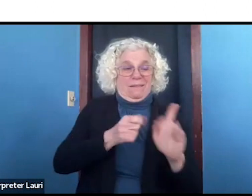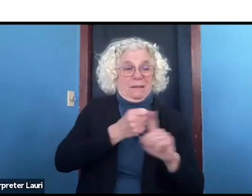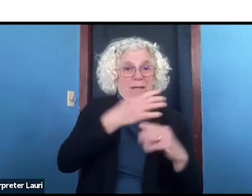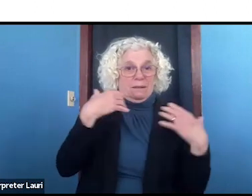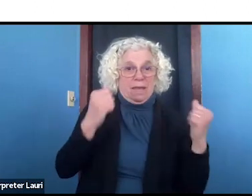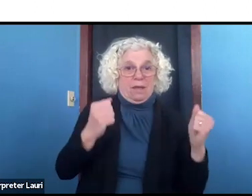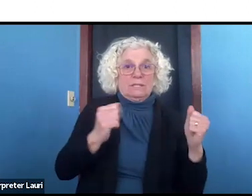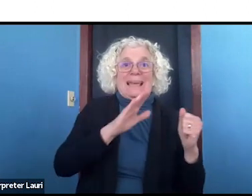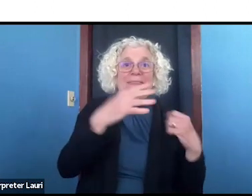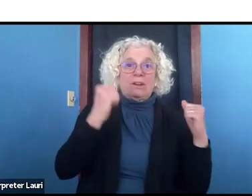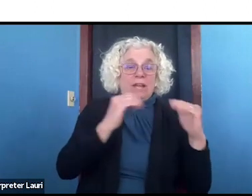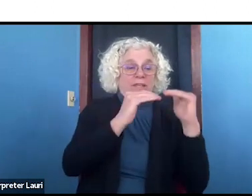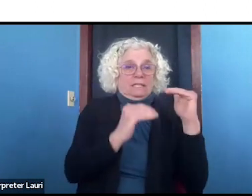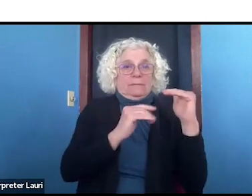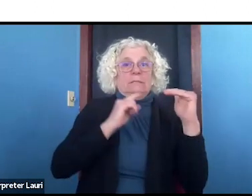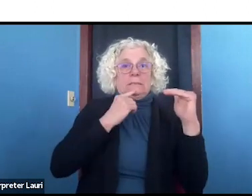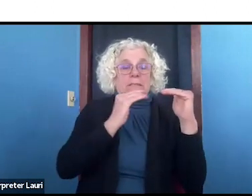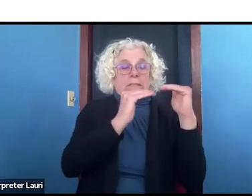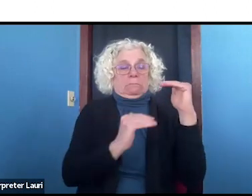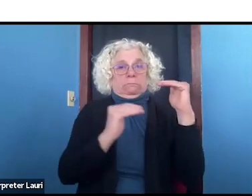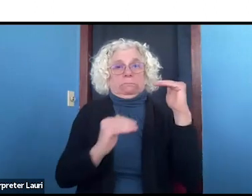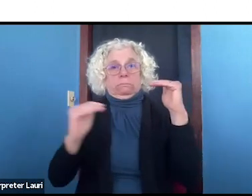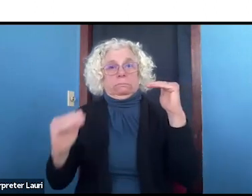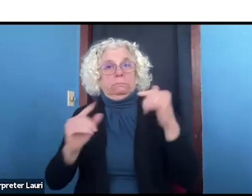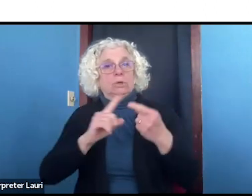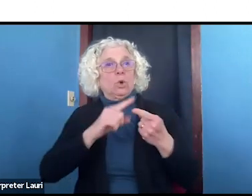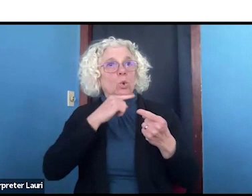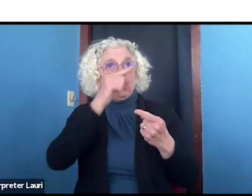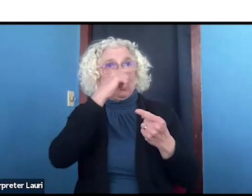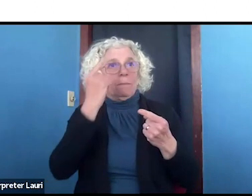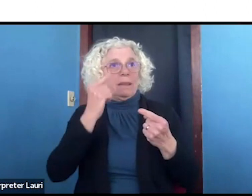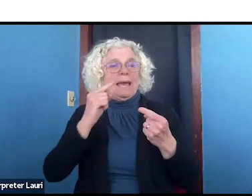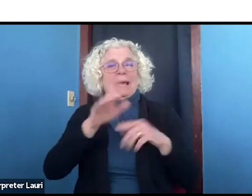So these groups include black indigenous persons of color, of lower socio economic